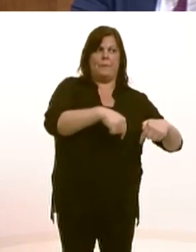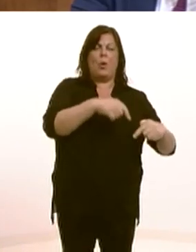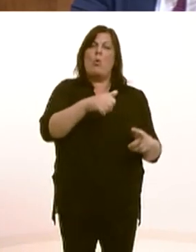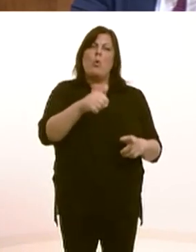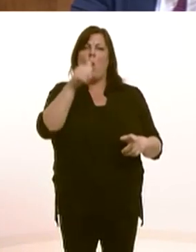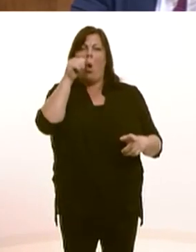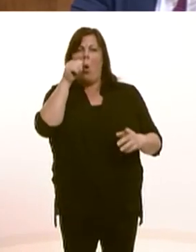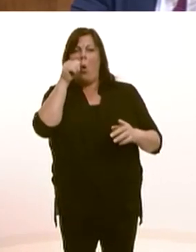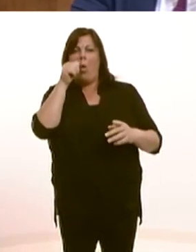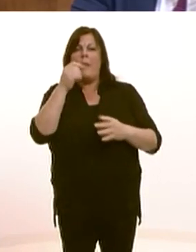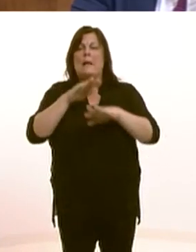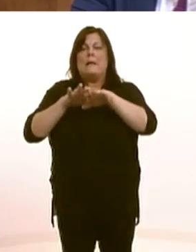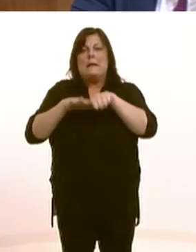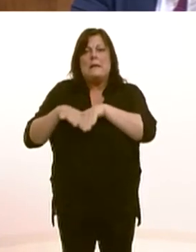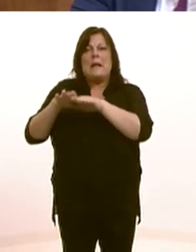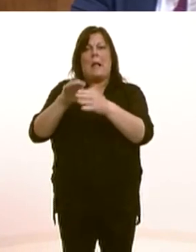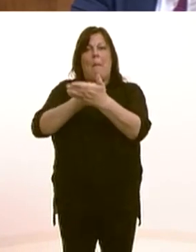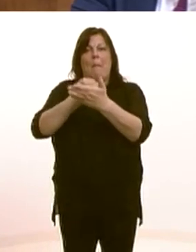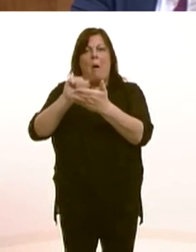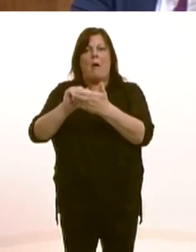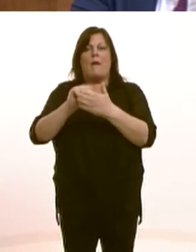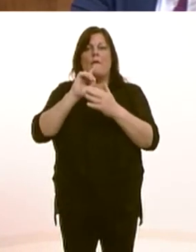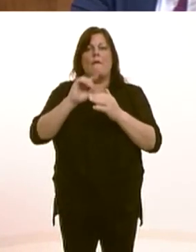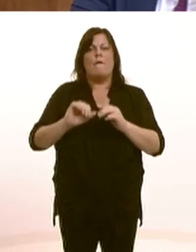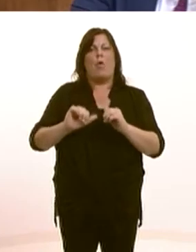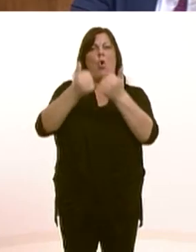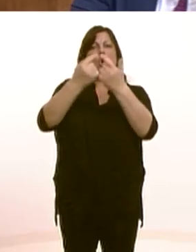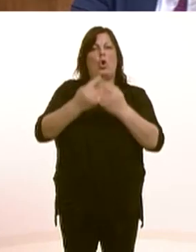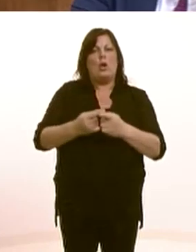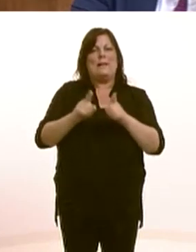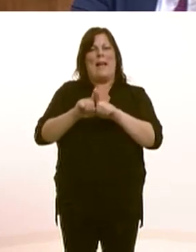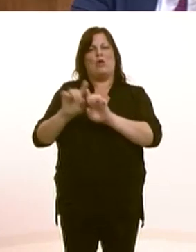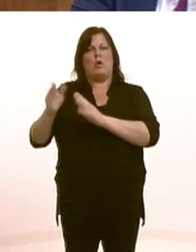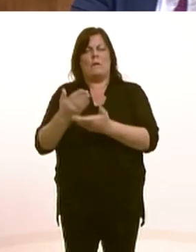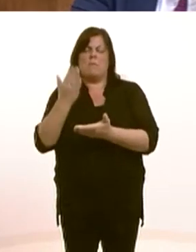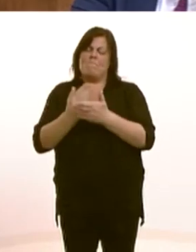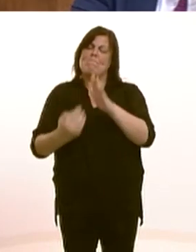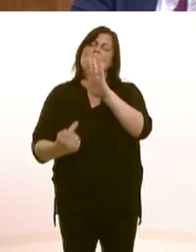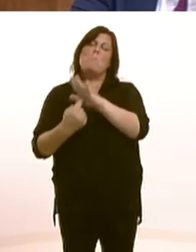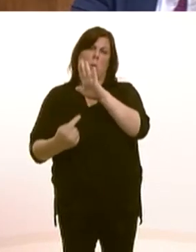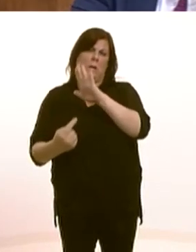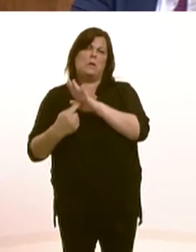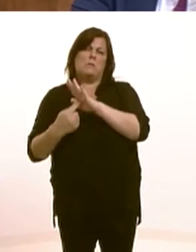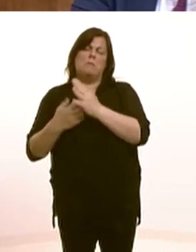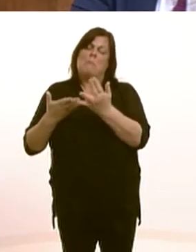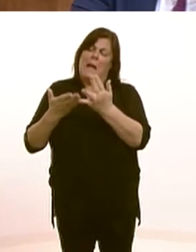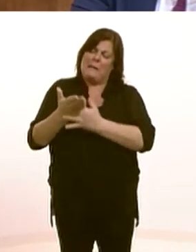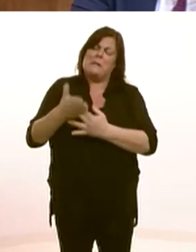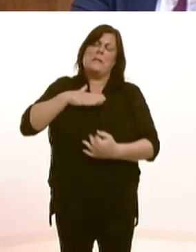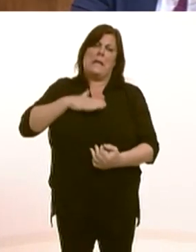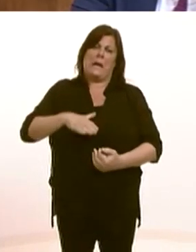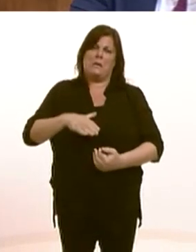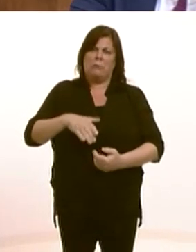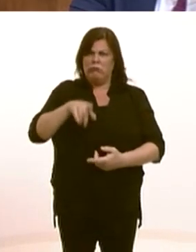access to the single market for goods and services is vital for Welsh industry. Will he support that?